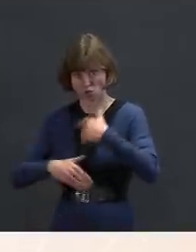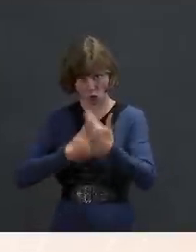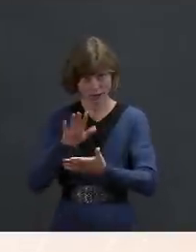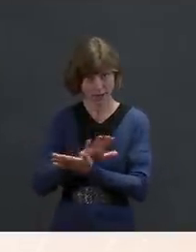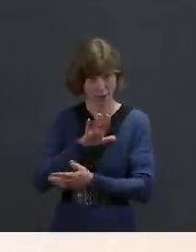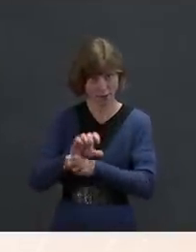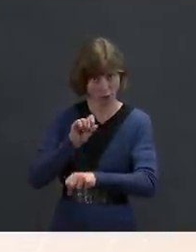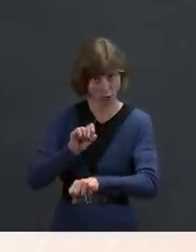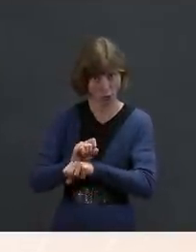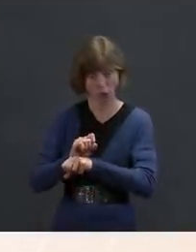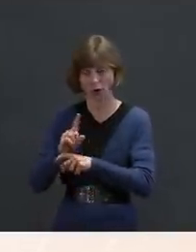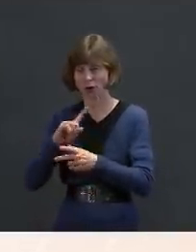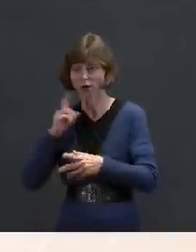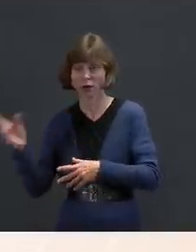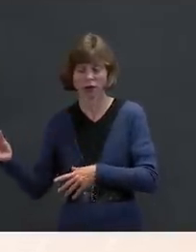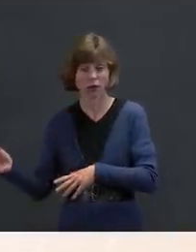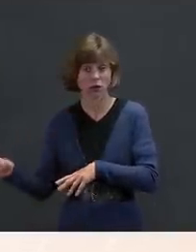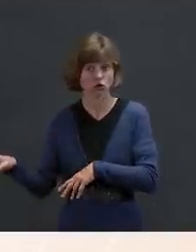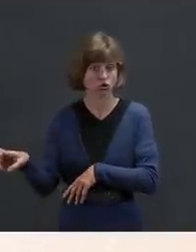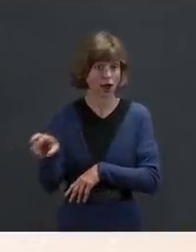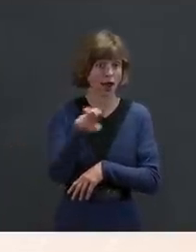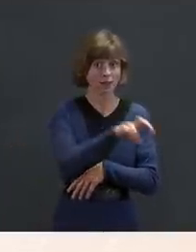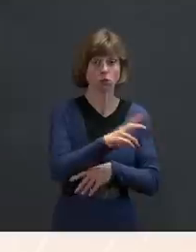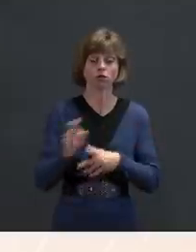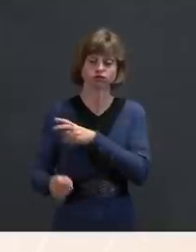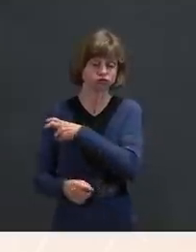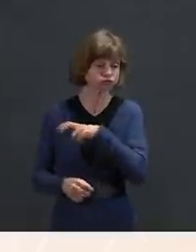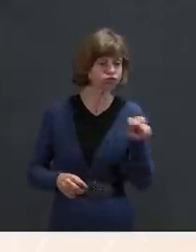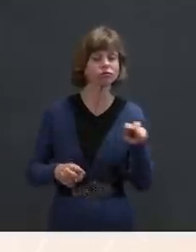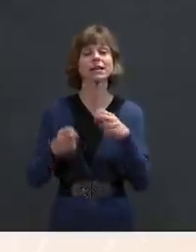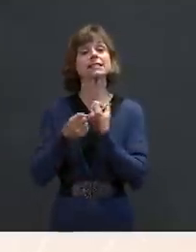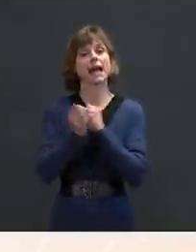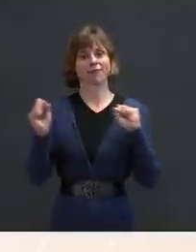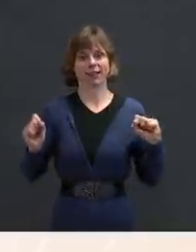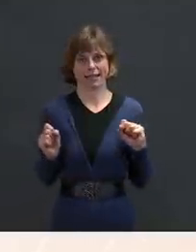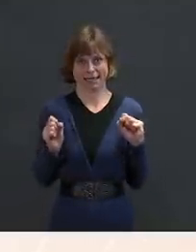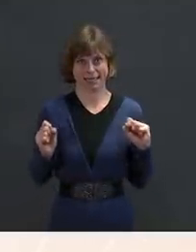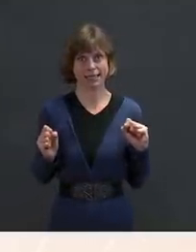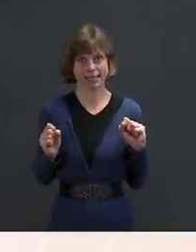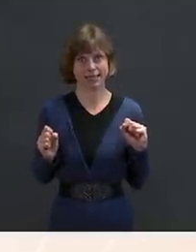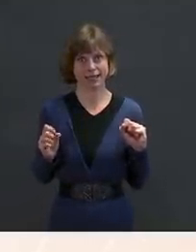and transport them safely and, according to a defined schedule,